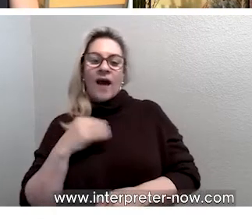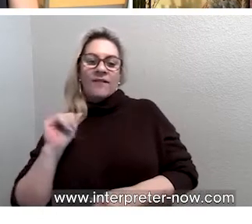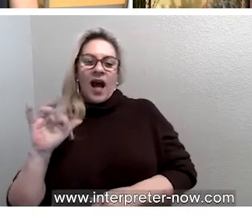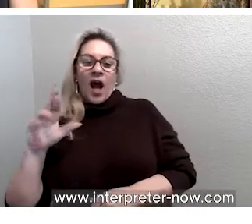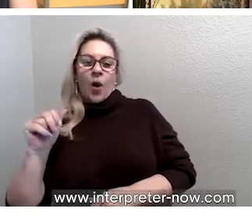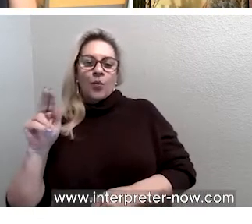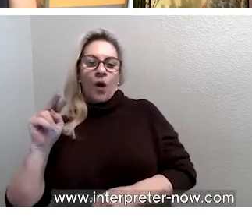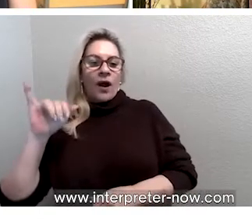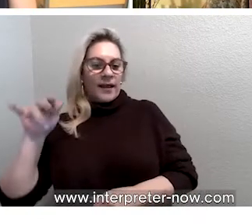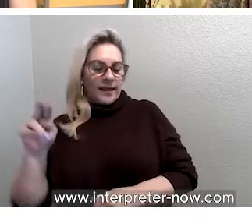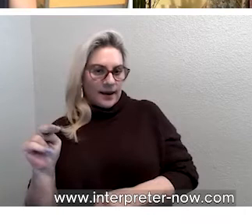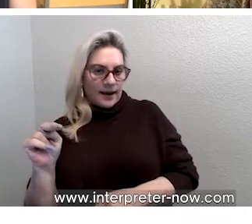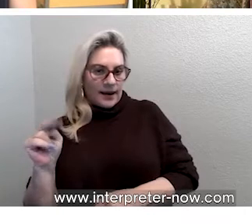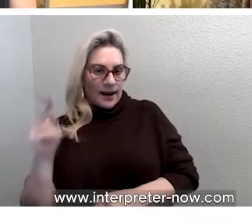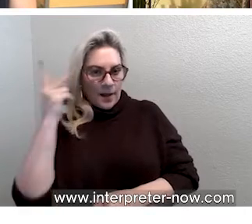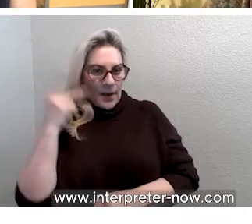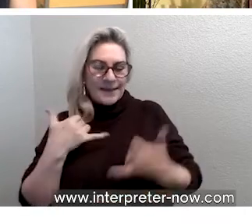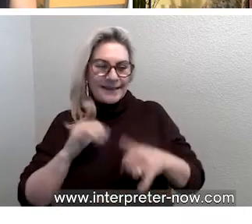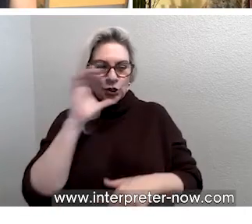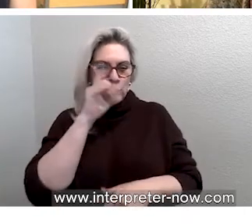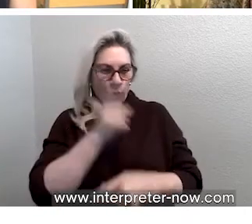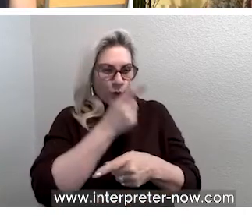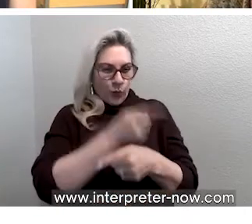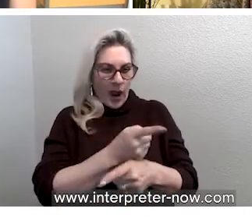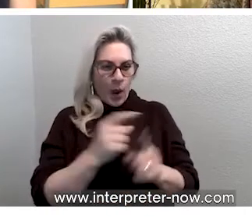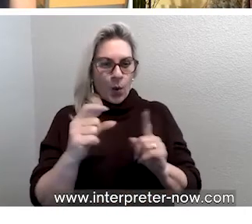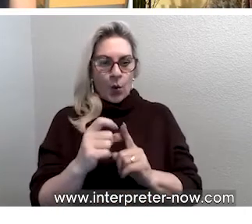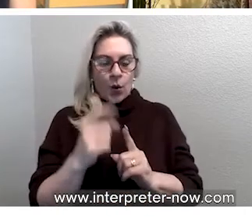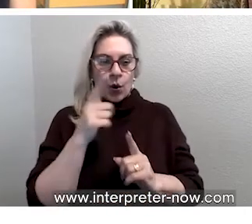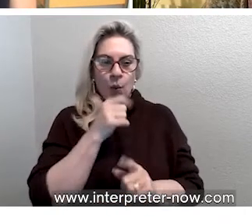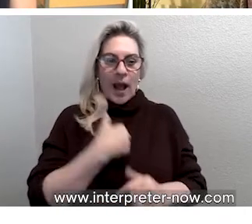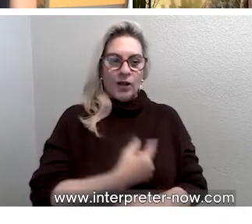I'm still in search of the right word for someone who has one immigrant parent and one non-immigrant parent.